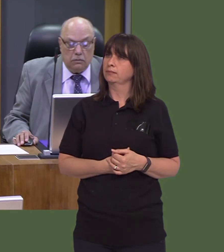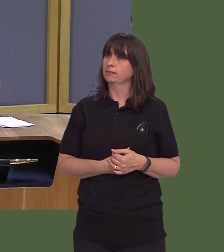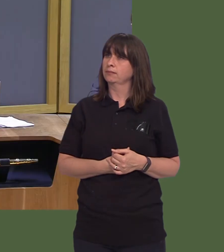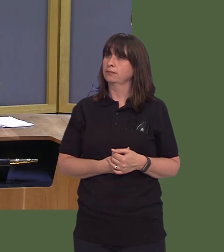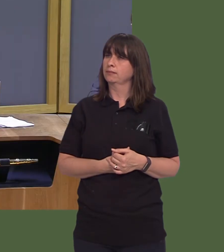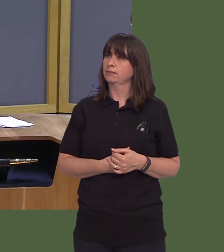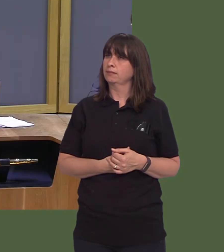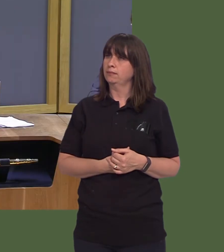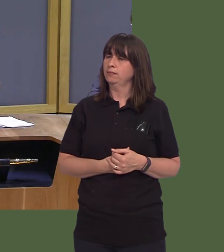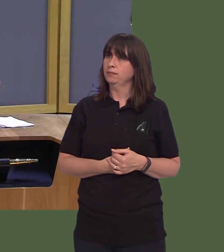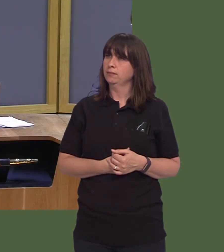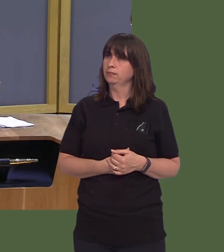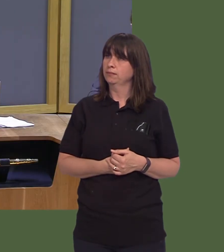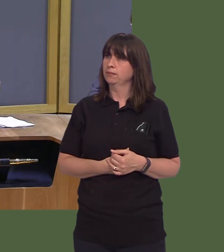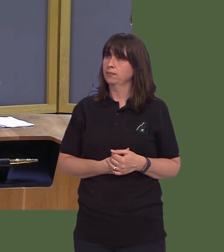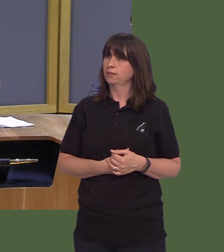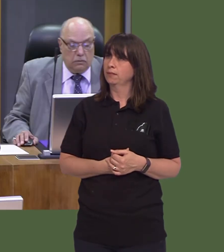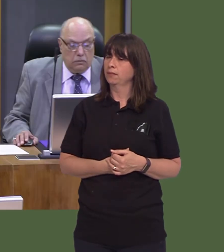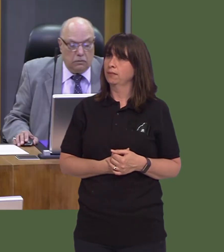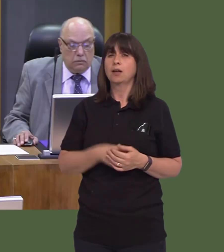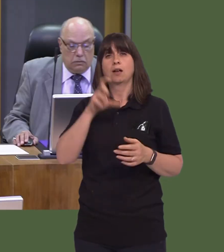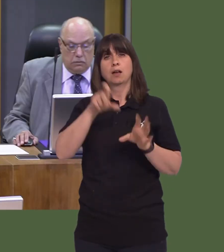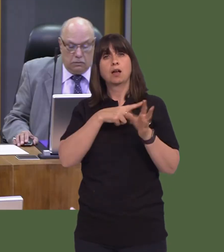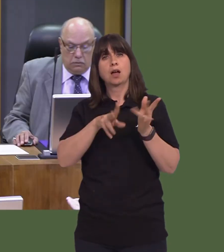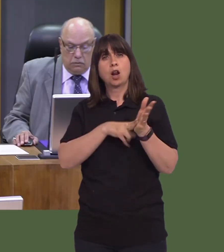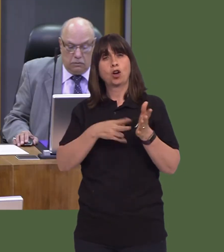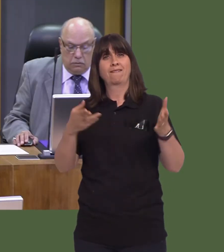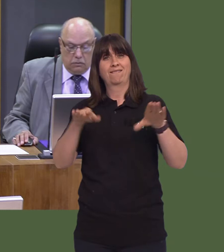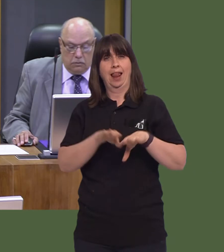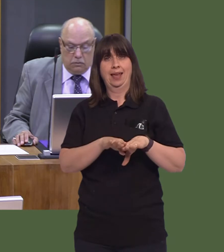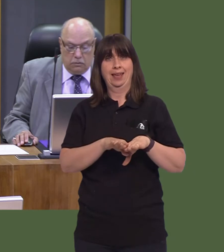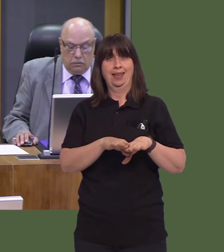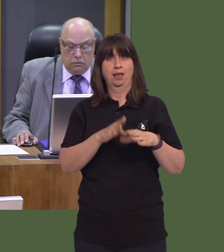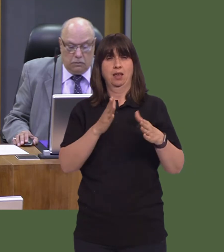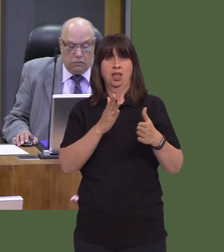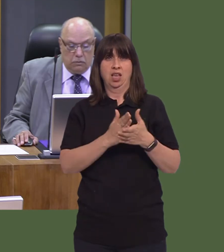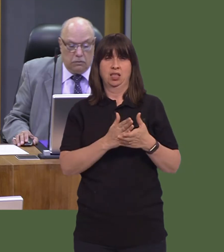First Minister, Cynon Valley is the third least economically active constituency in